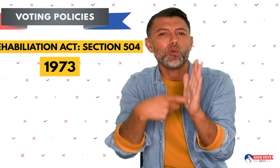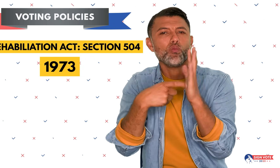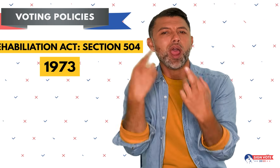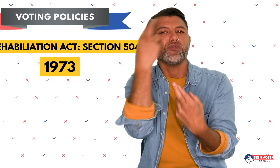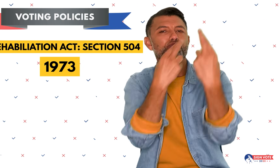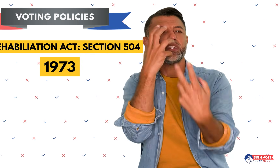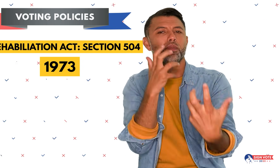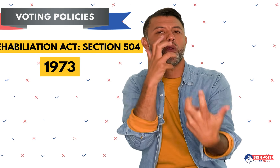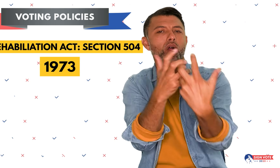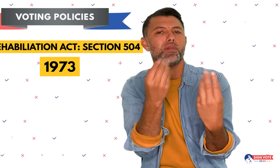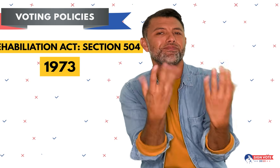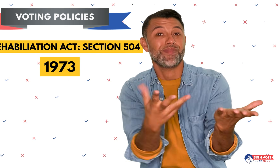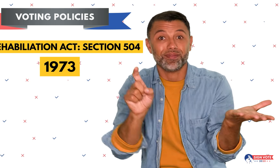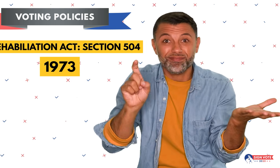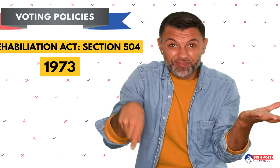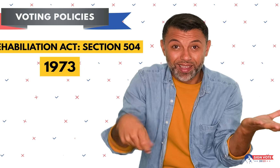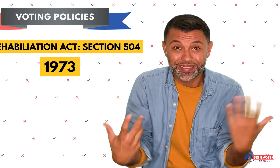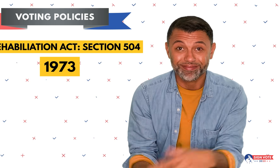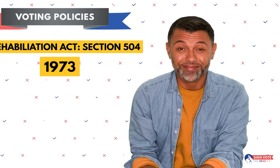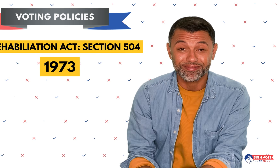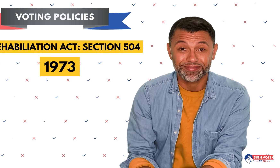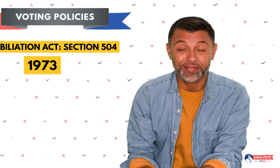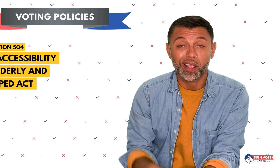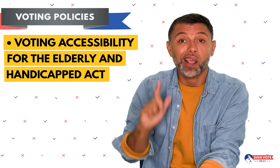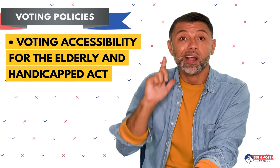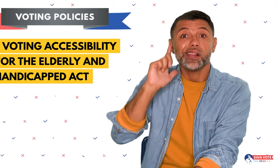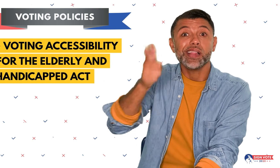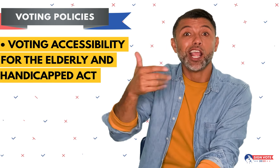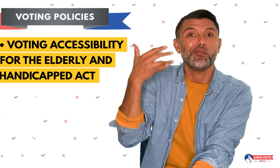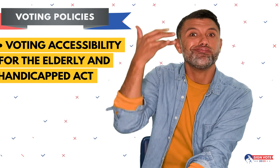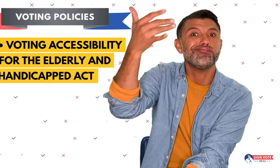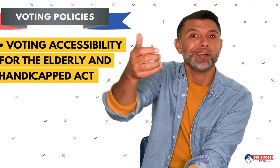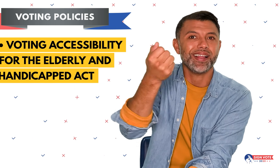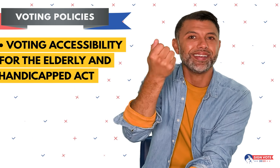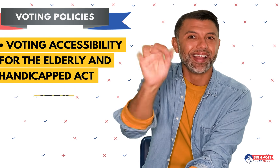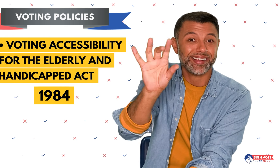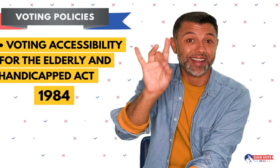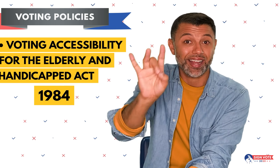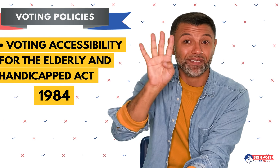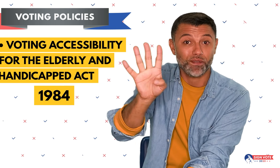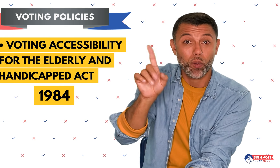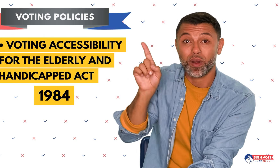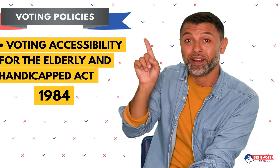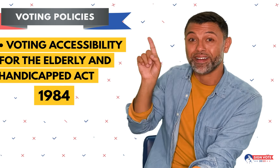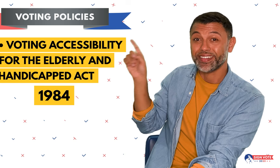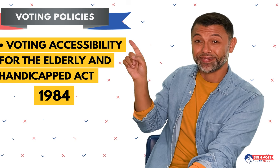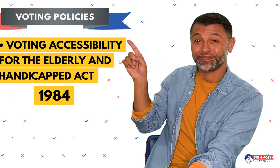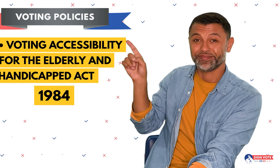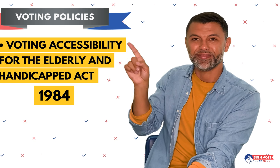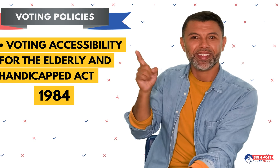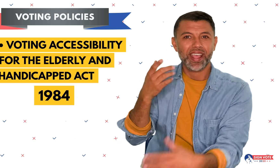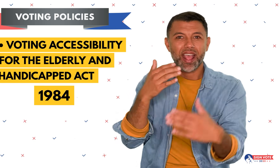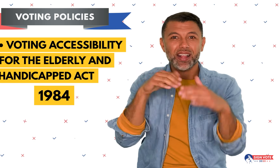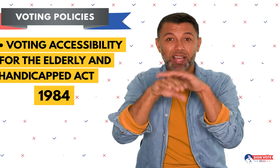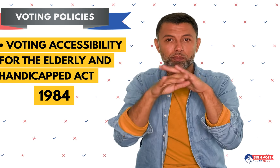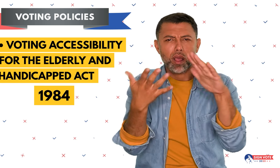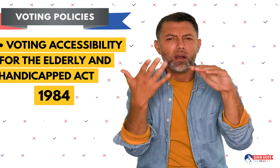and also required reasonable accommodations while voting. After that in 1984, this act was passed,